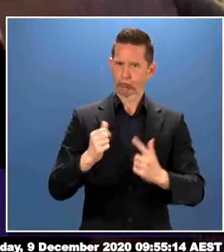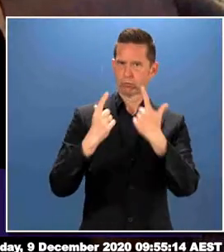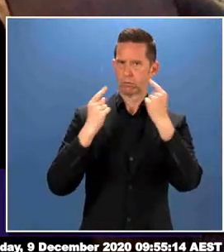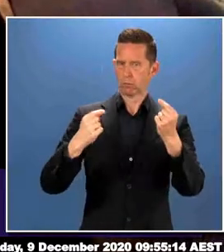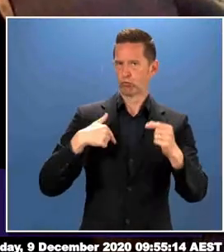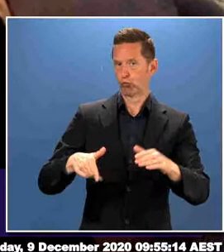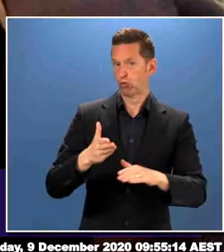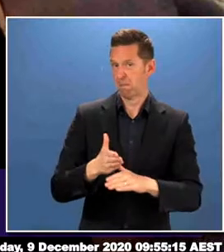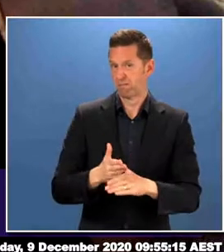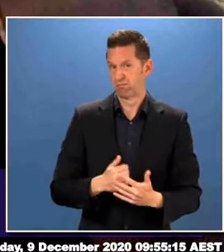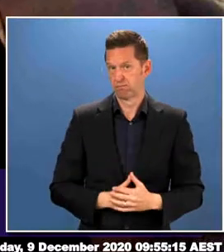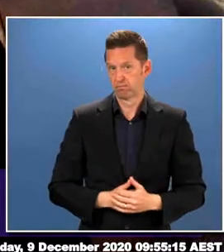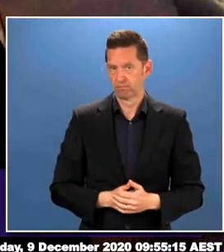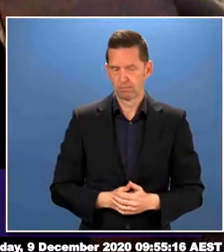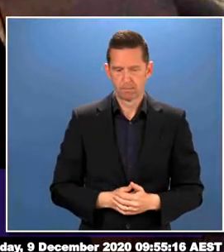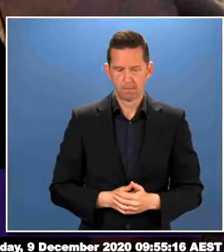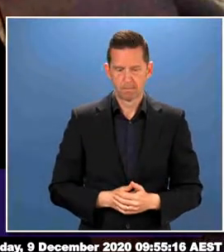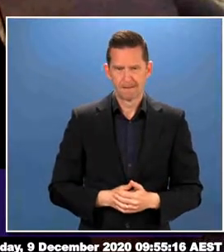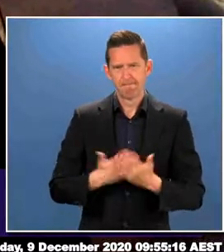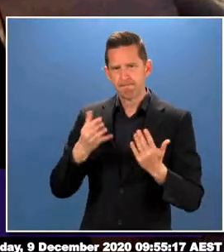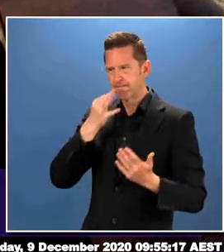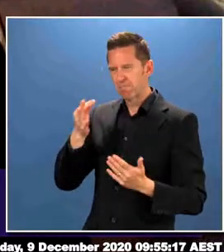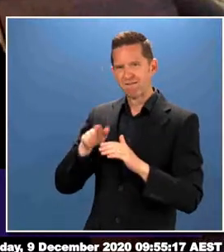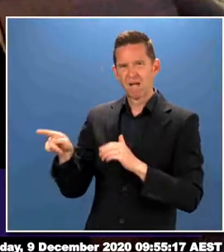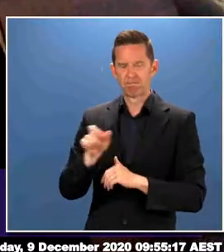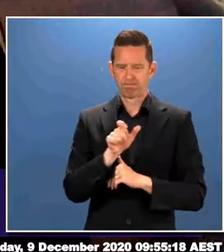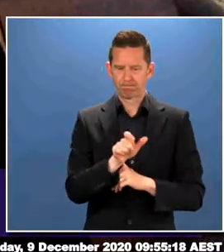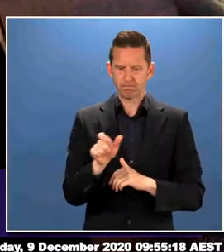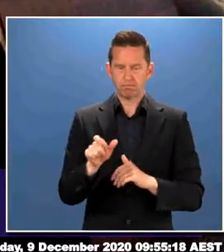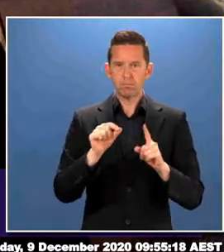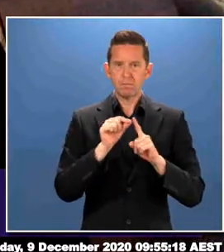Jess, the concept of proactive supports was raised as again